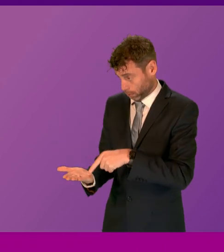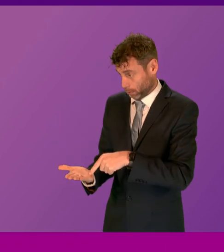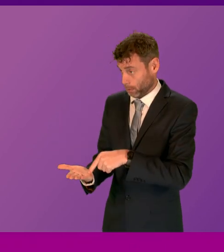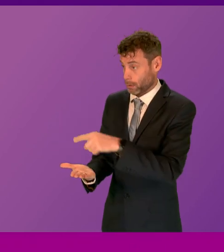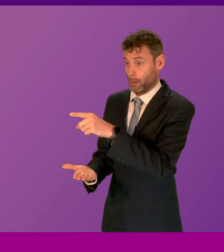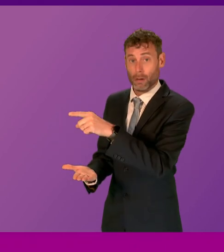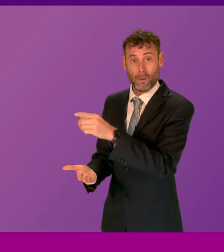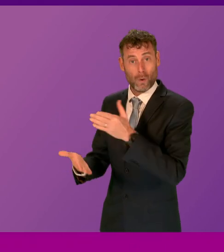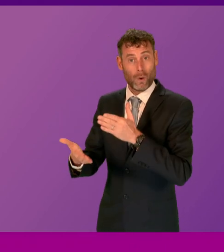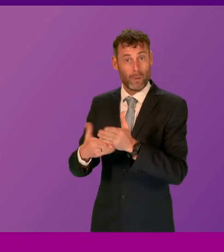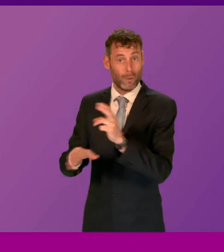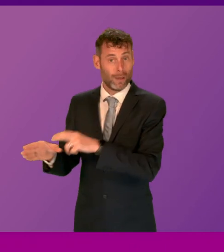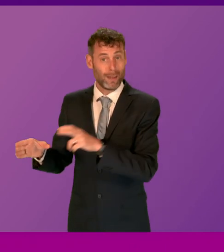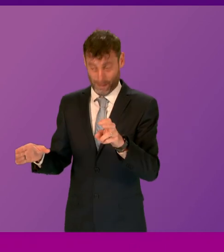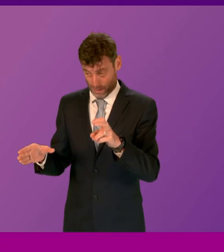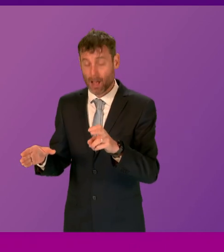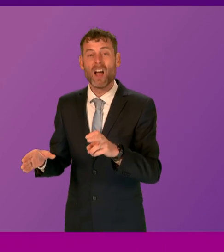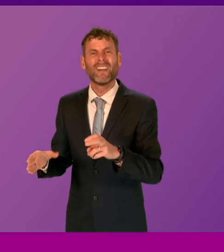by those who work in social care.